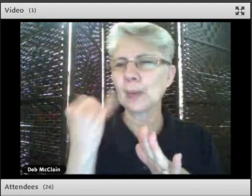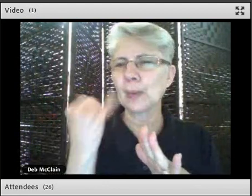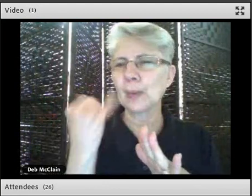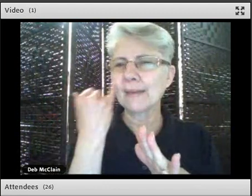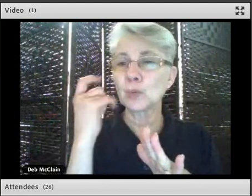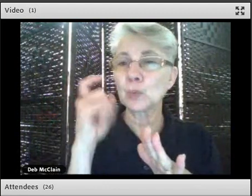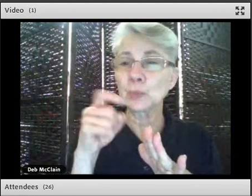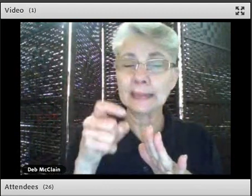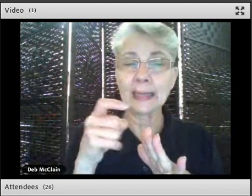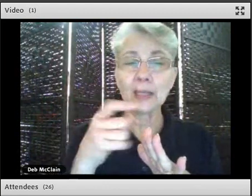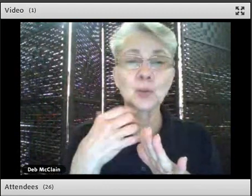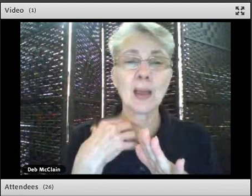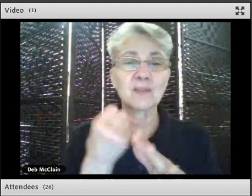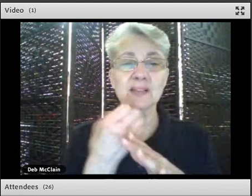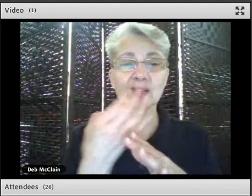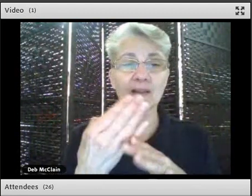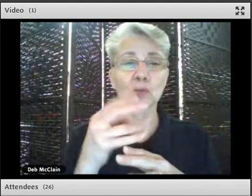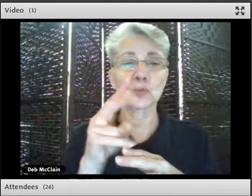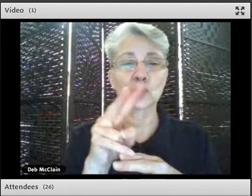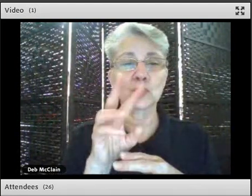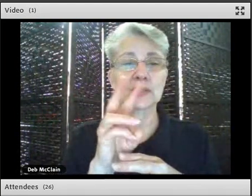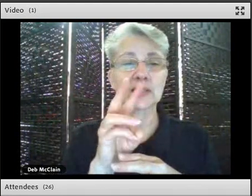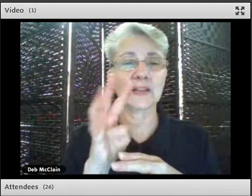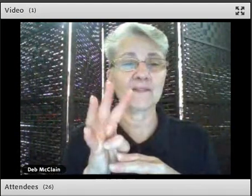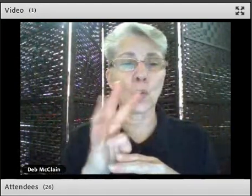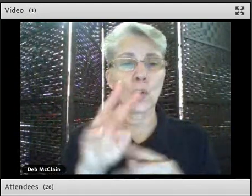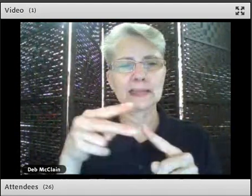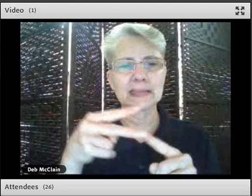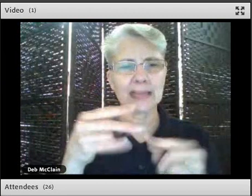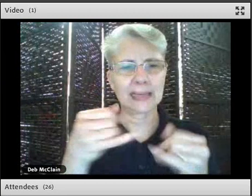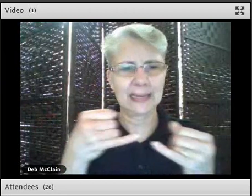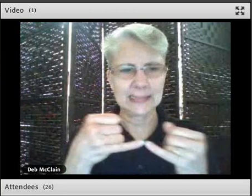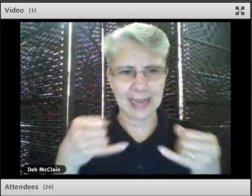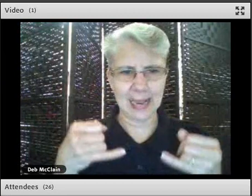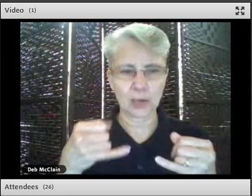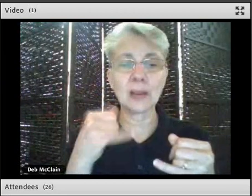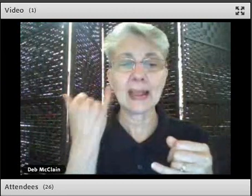And if you need to or you feel it's necessary to really specify